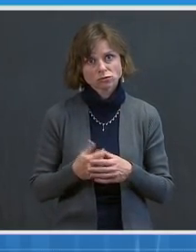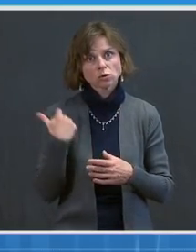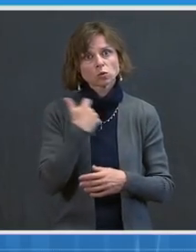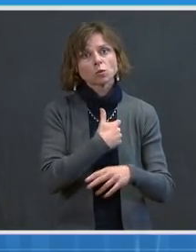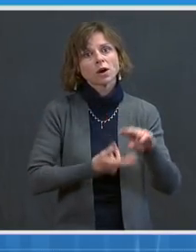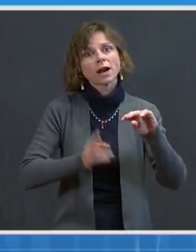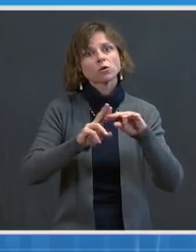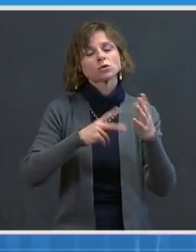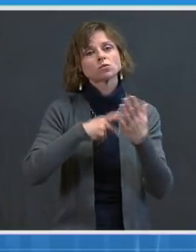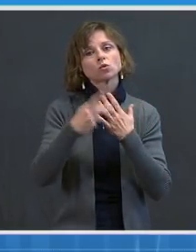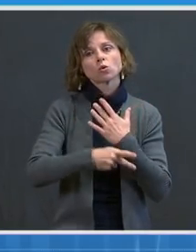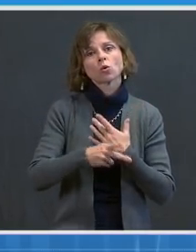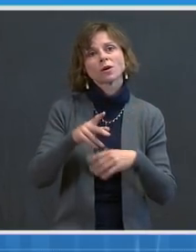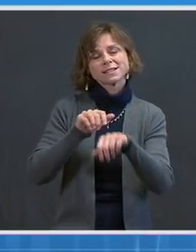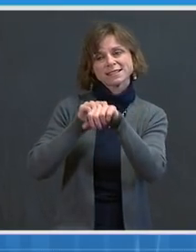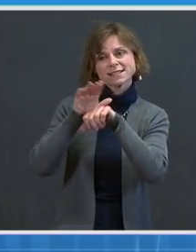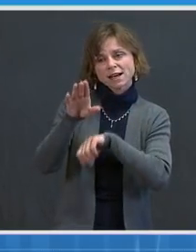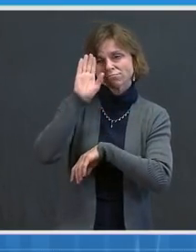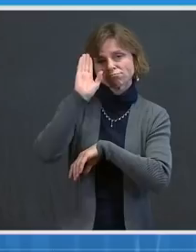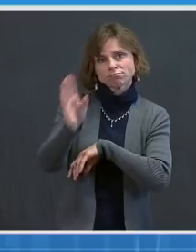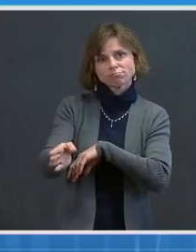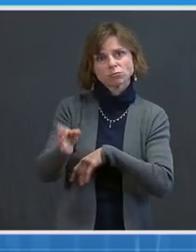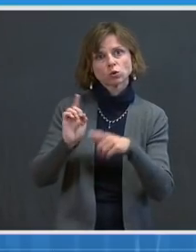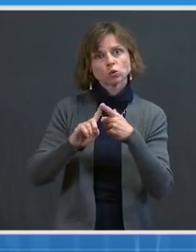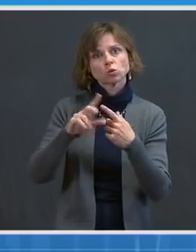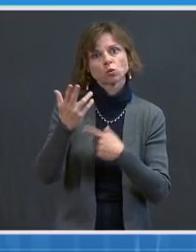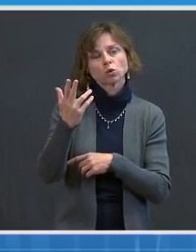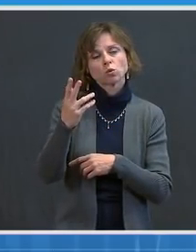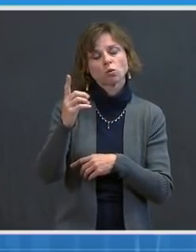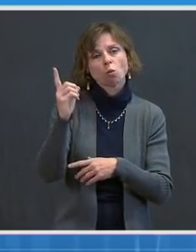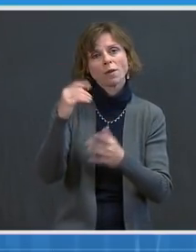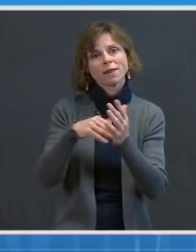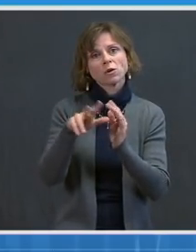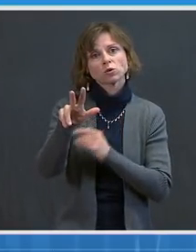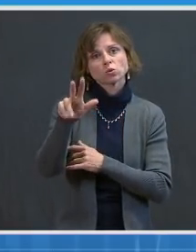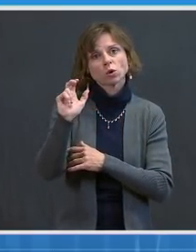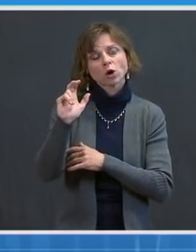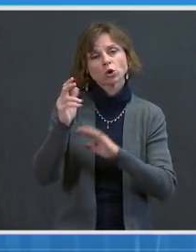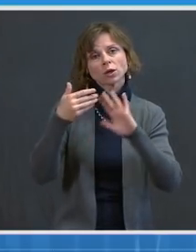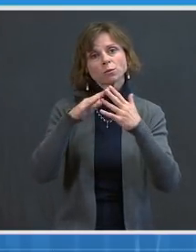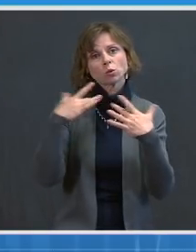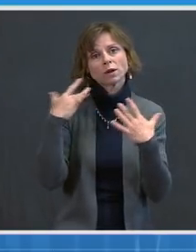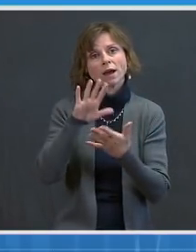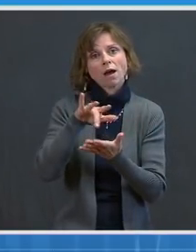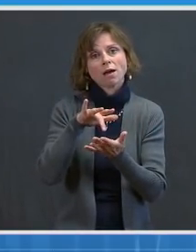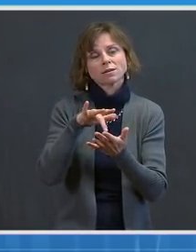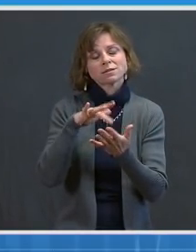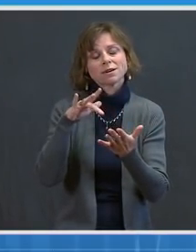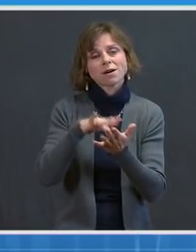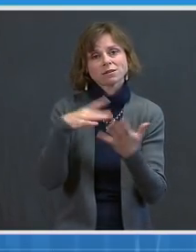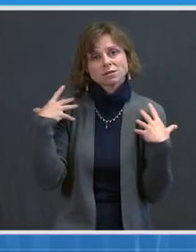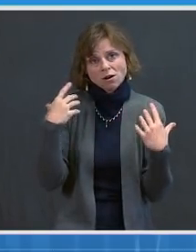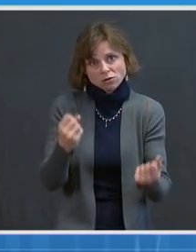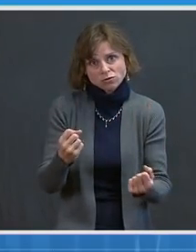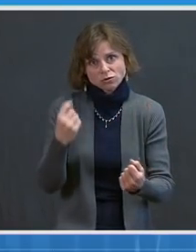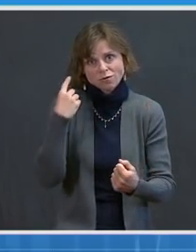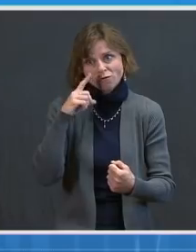to more than 1,300 community health centers to reach hard-hit communities. We're launching mobile sites to help vaccinate